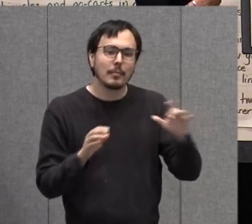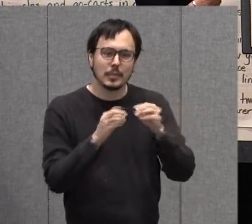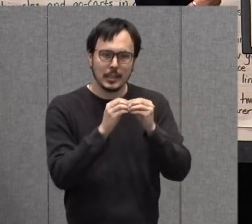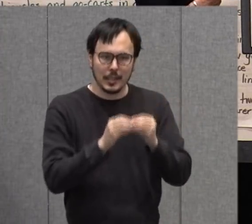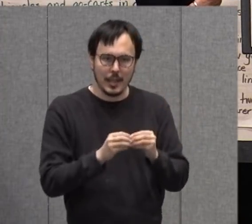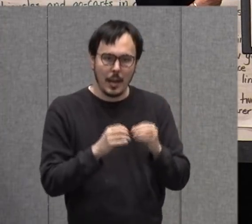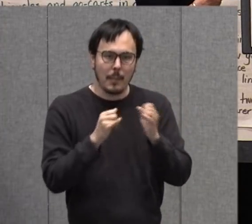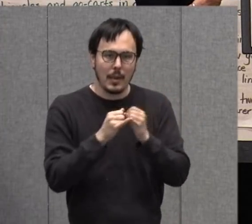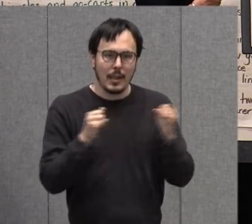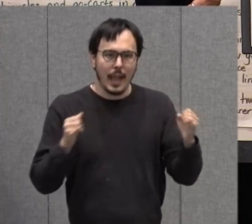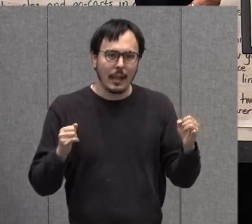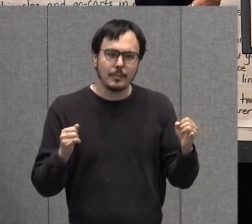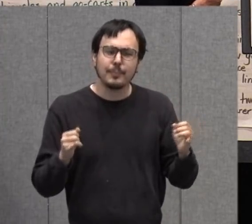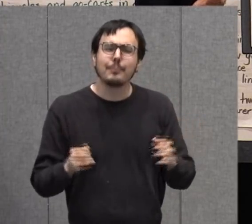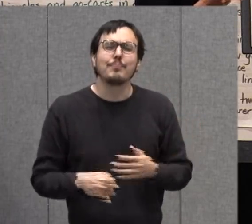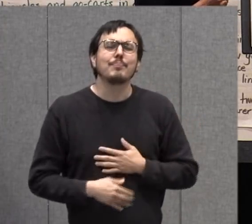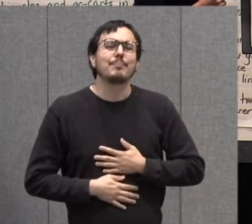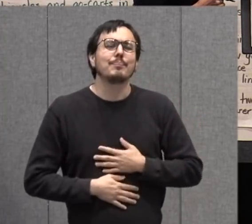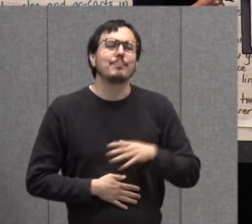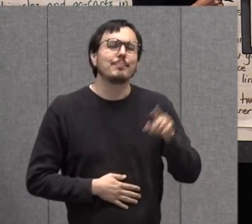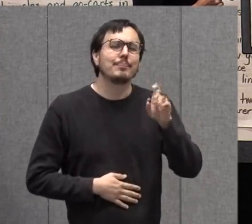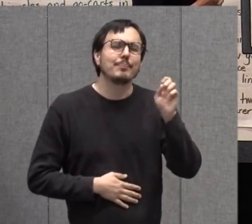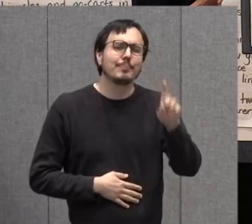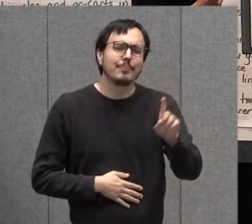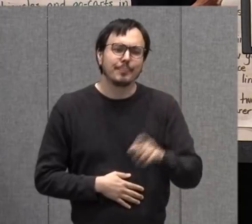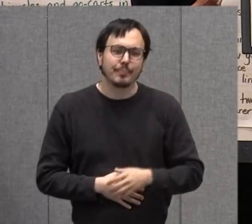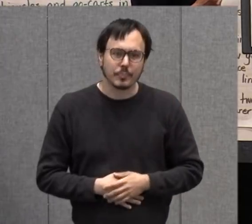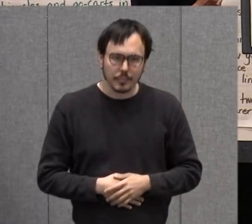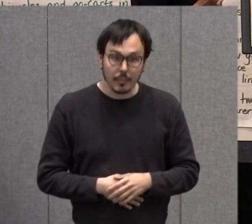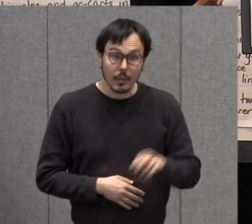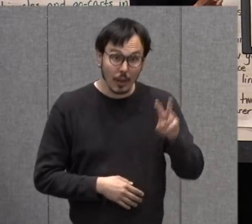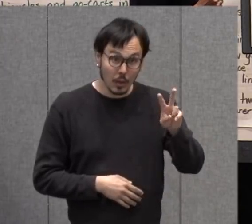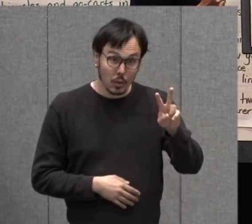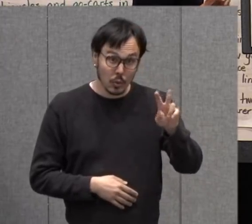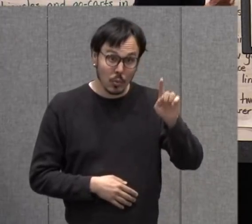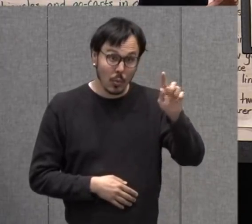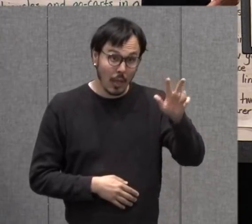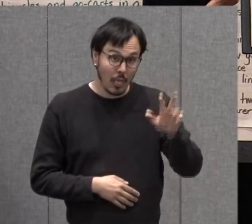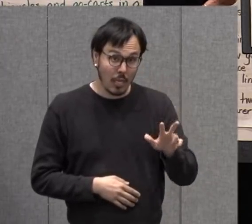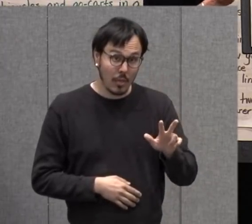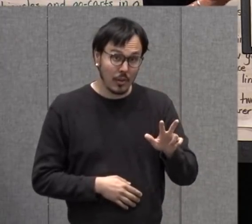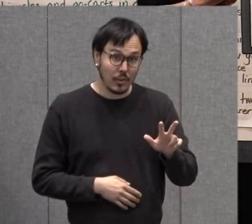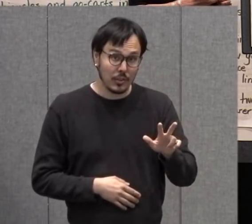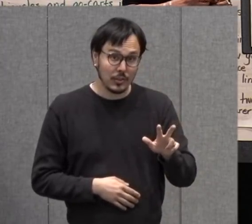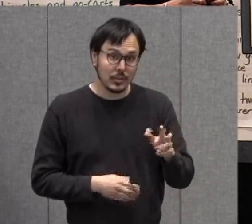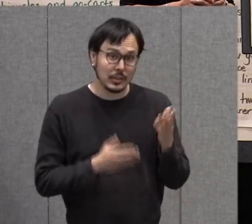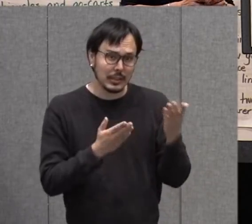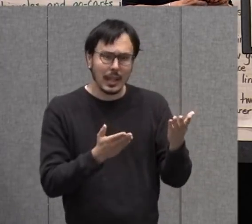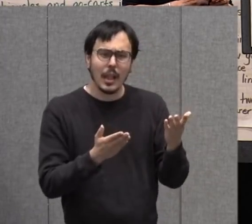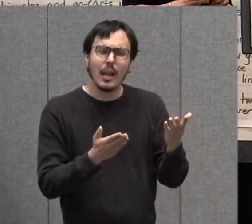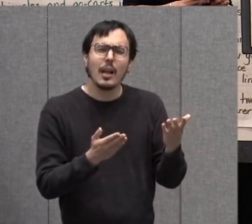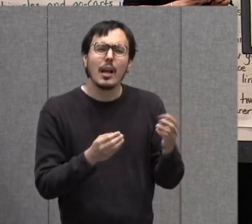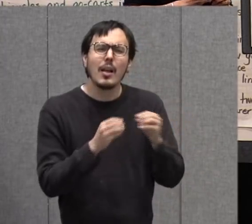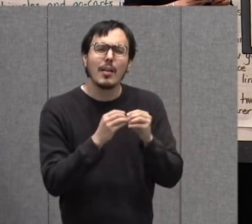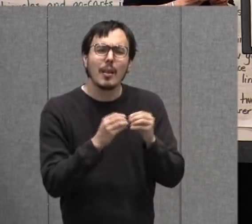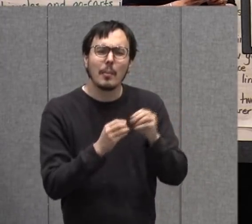So, let me ask you, two and one third is here, where would two be on here?